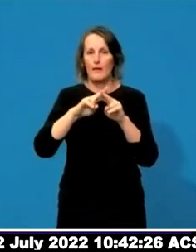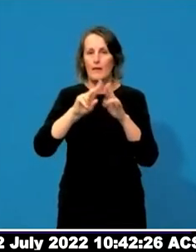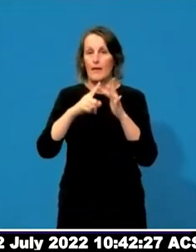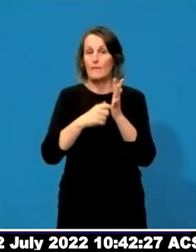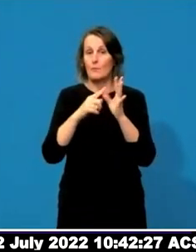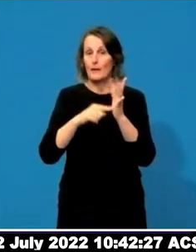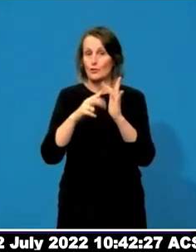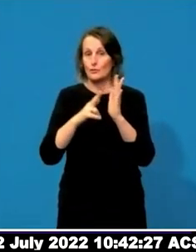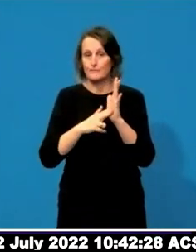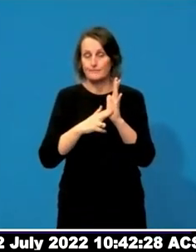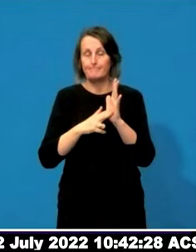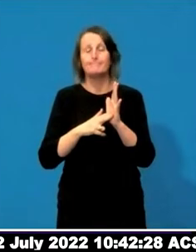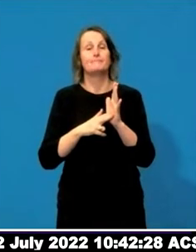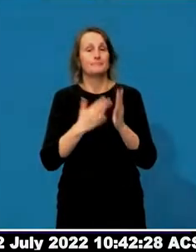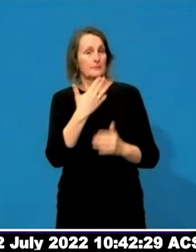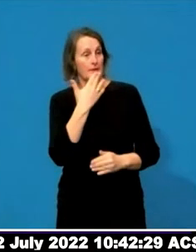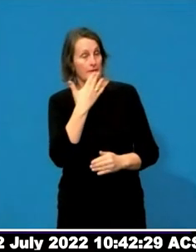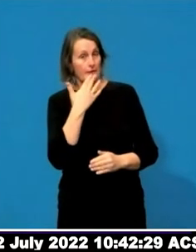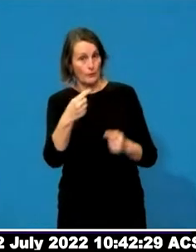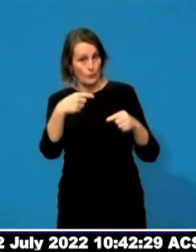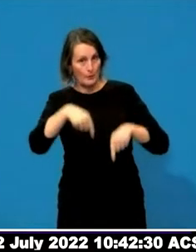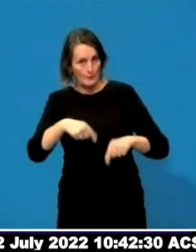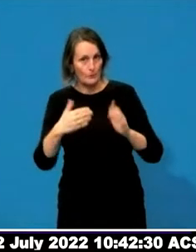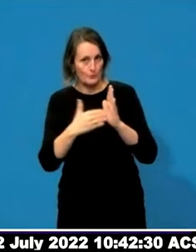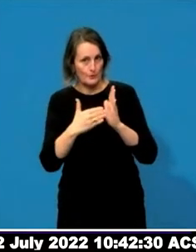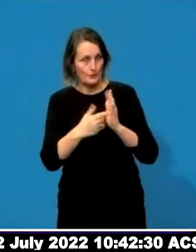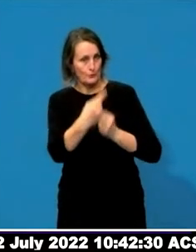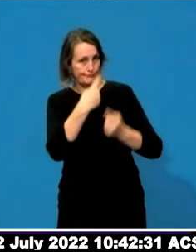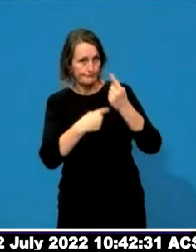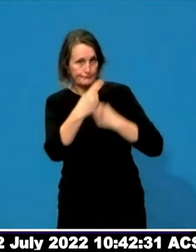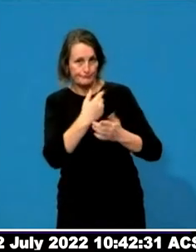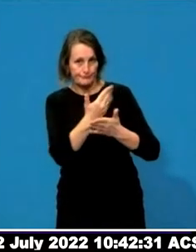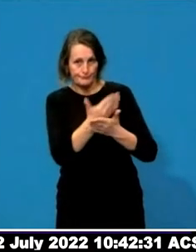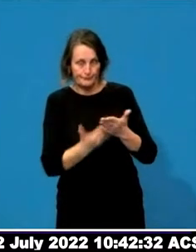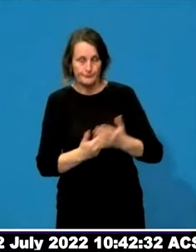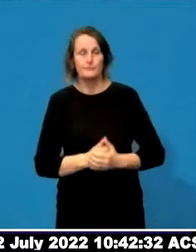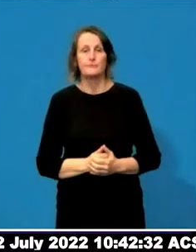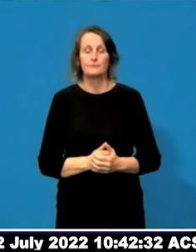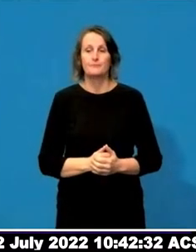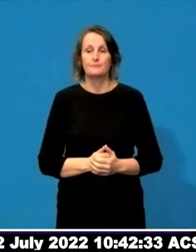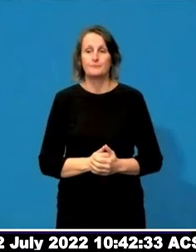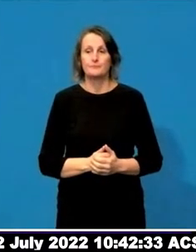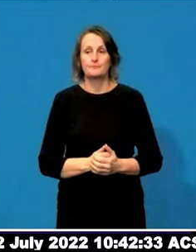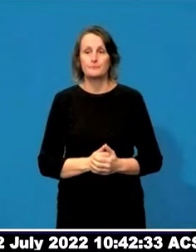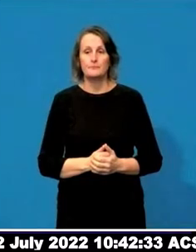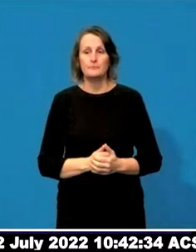to give evidence and for assisting the Royal Commission once again. We know that you were present, remotely I think, at the roundtable